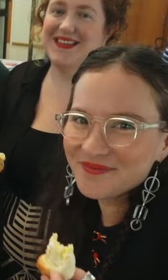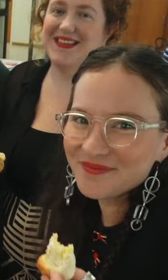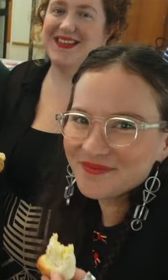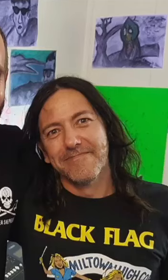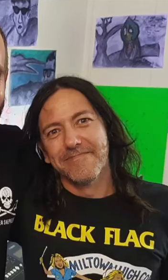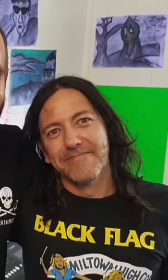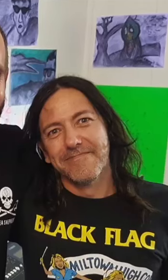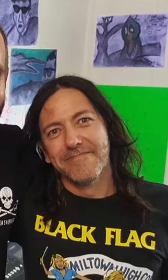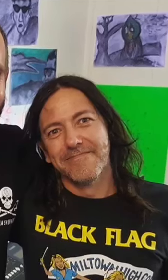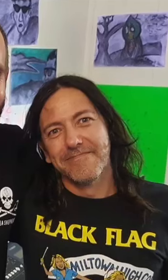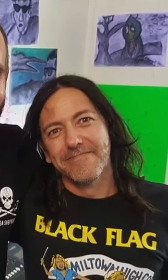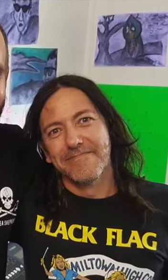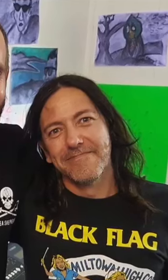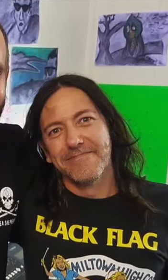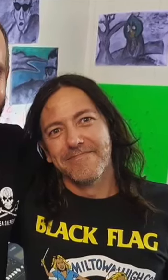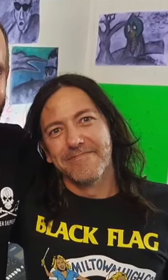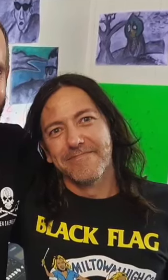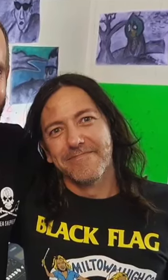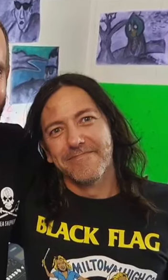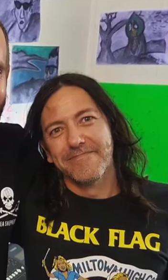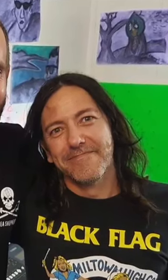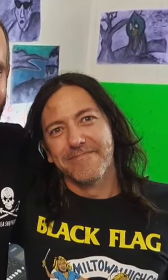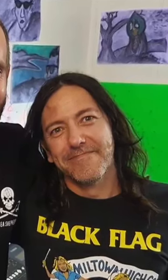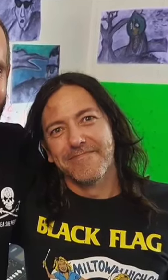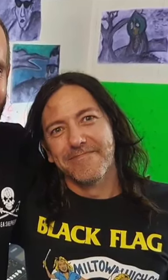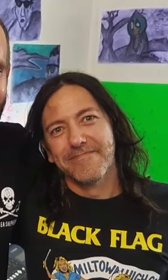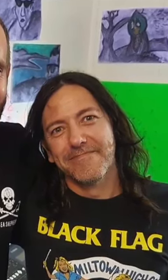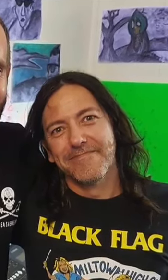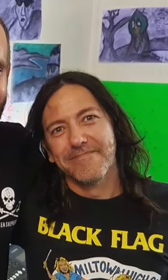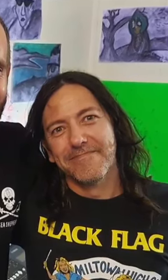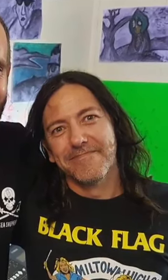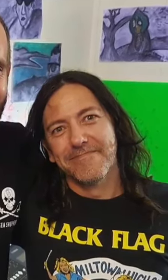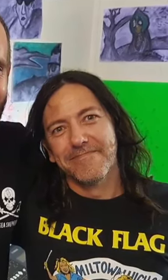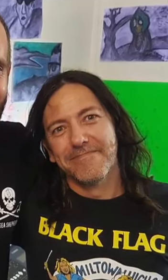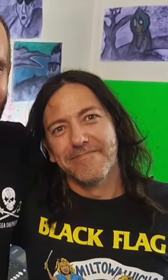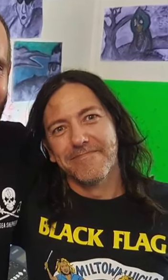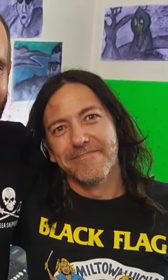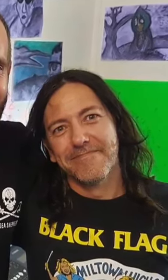Autumn has also founded several artist collectives, coordinated festivals,